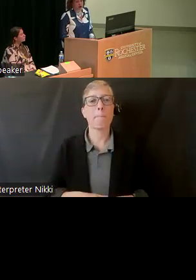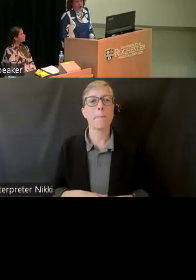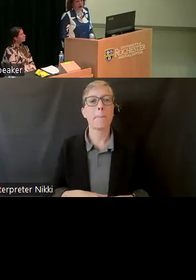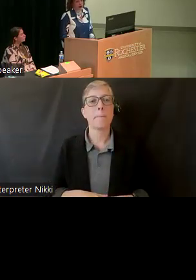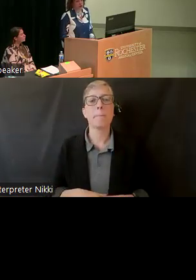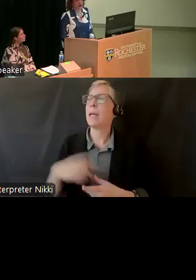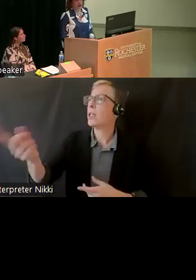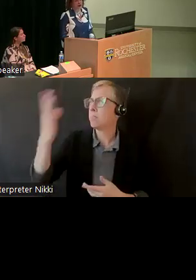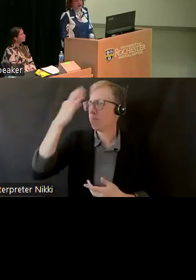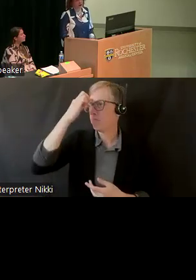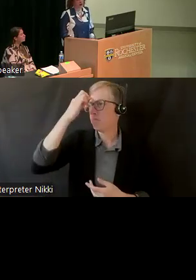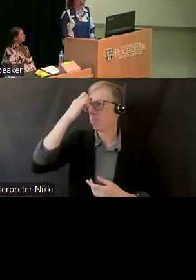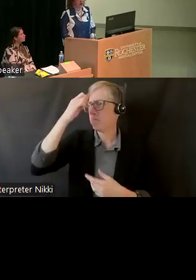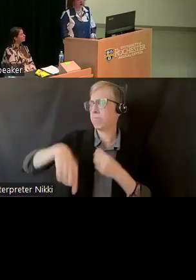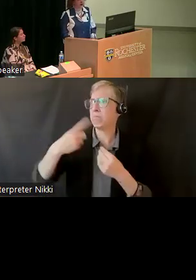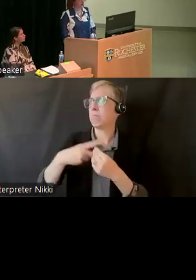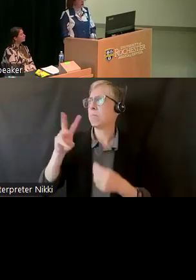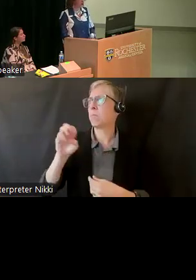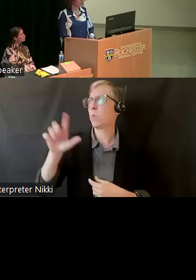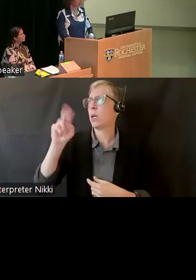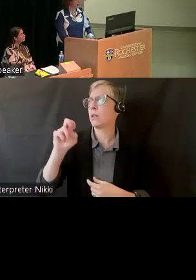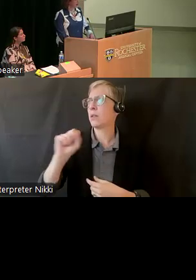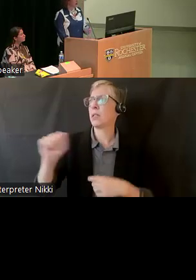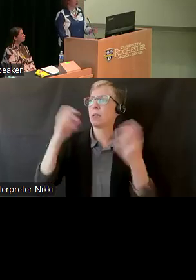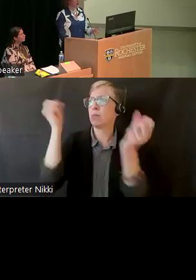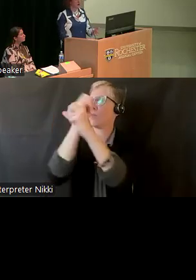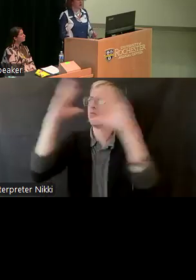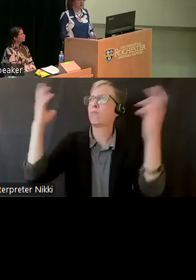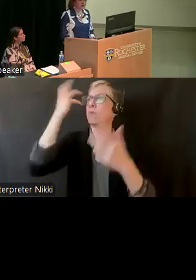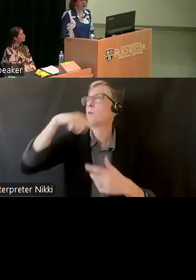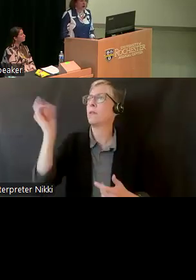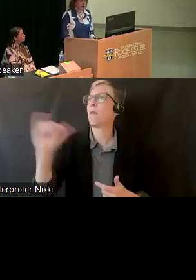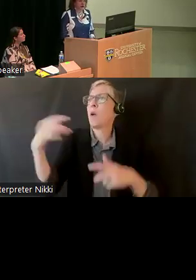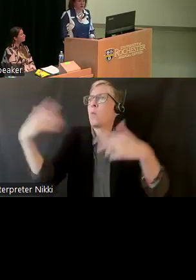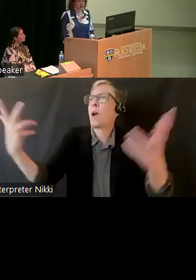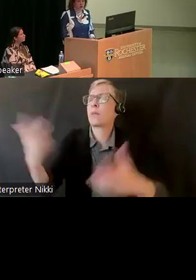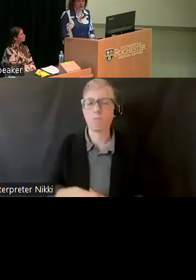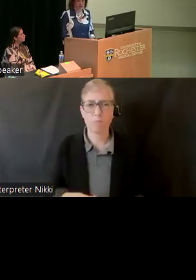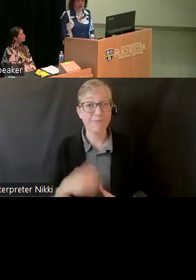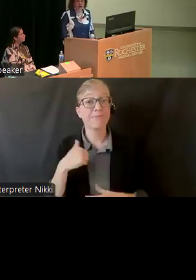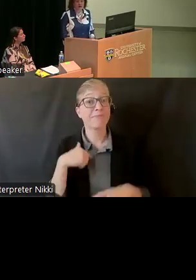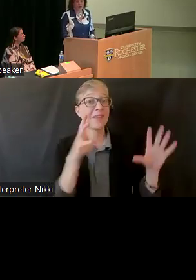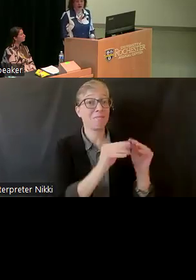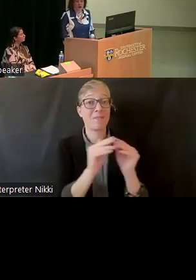well-being looked like in their areas um I got to meet with some awesome WellU champions that